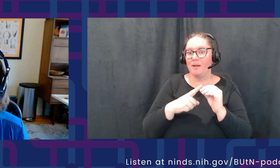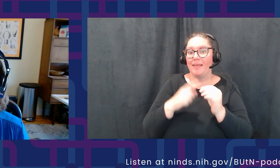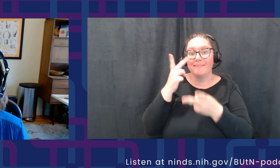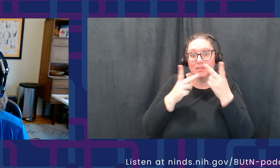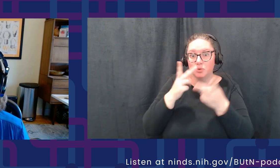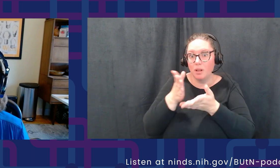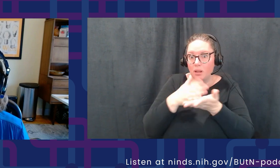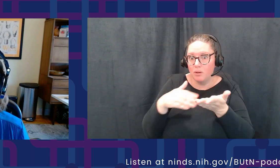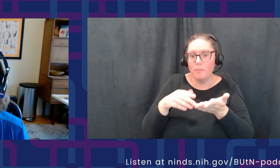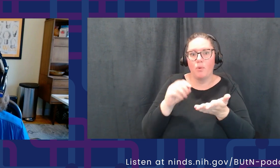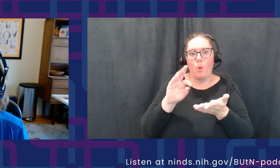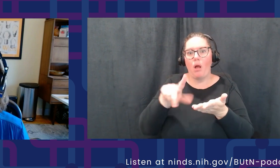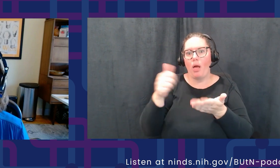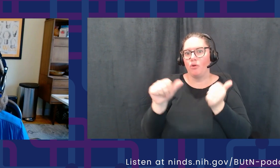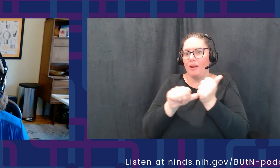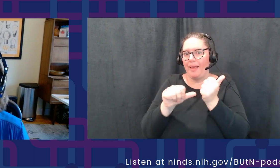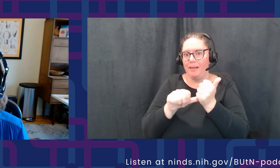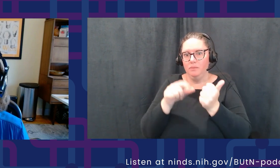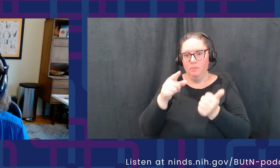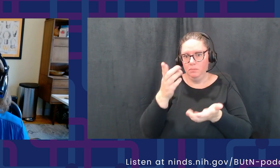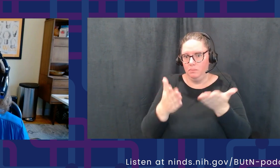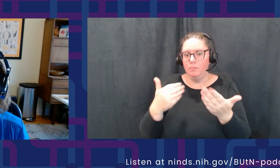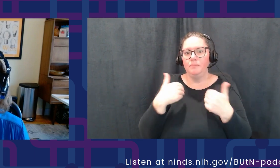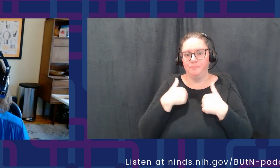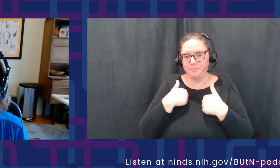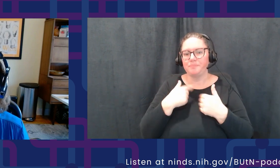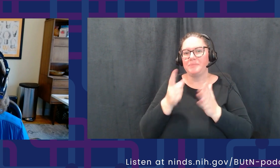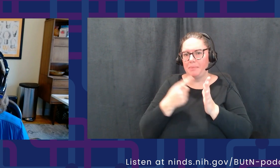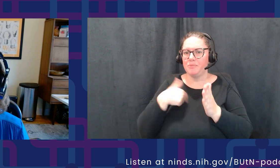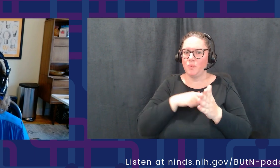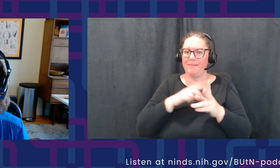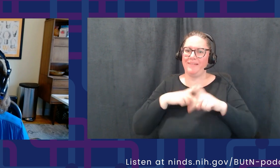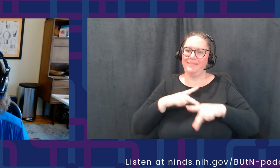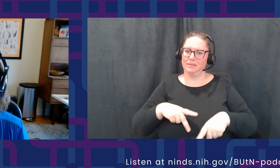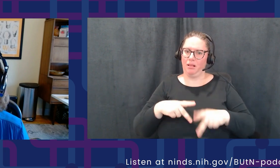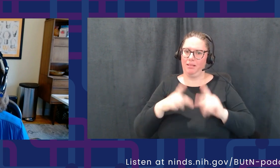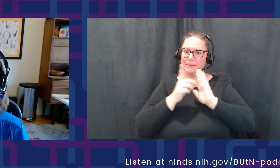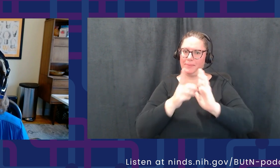other aids that you might have. Sometimes we even have physical demonstrations with a poster